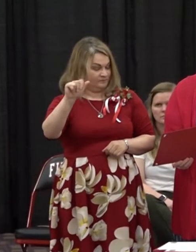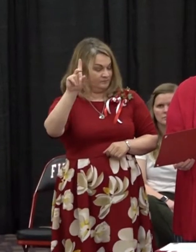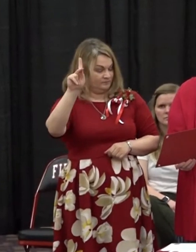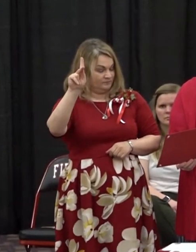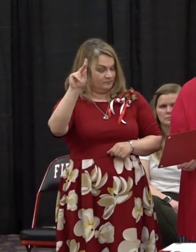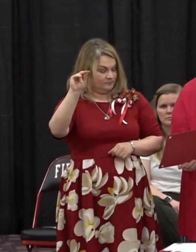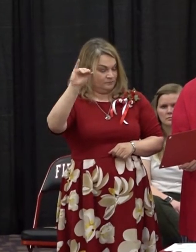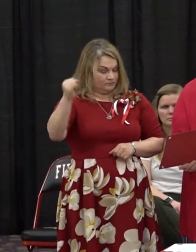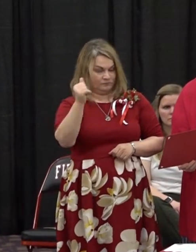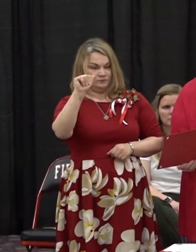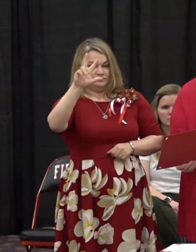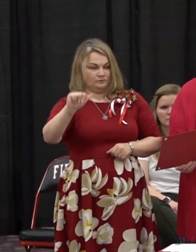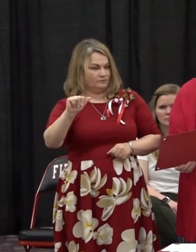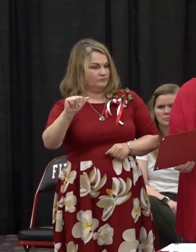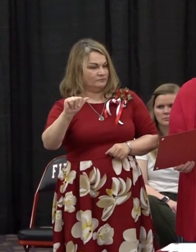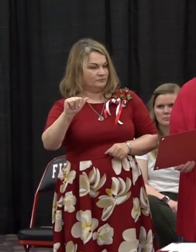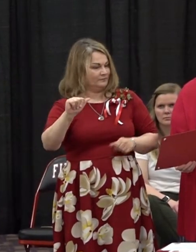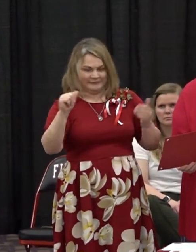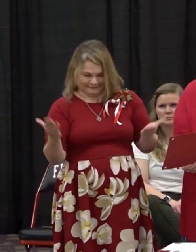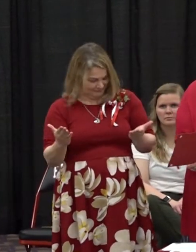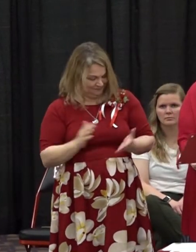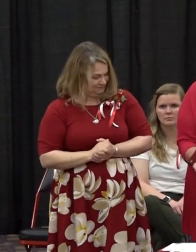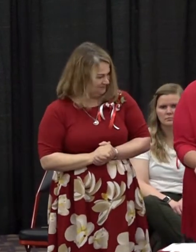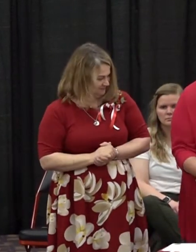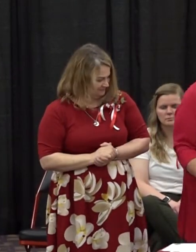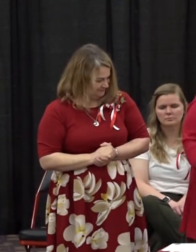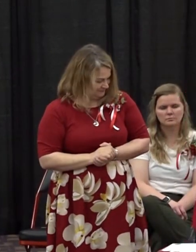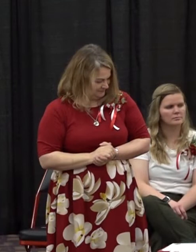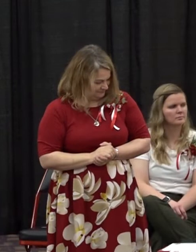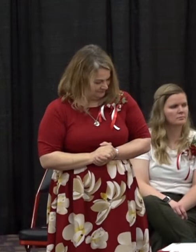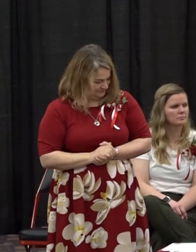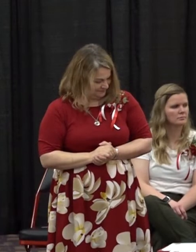Sophia Kujawa, who is not here today.